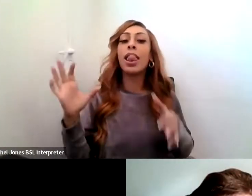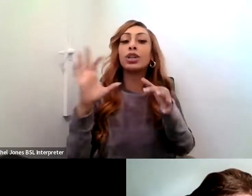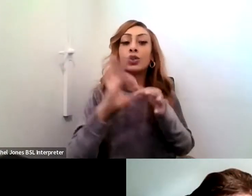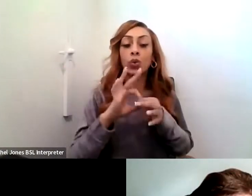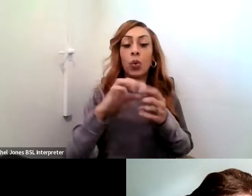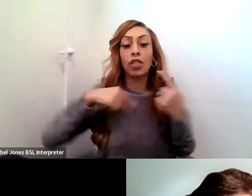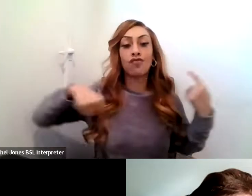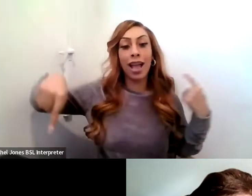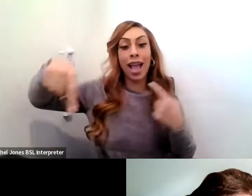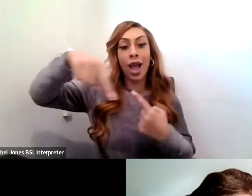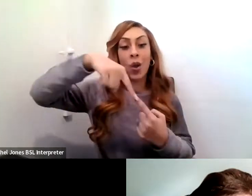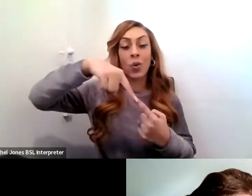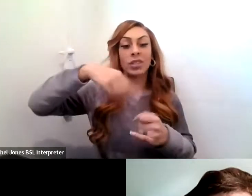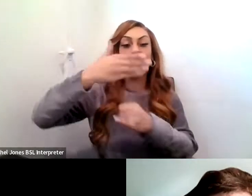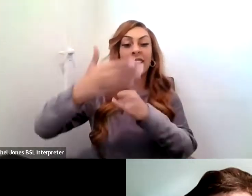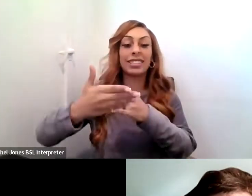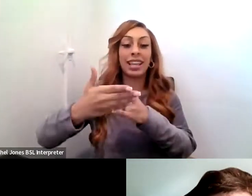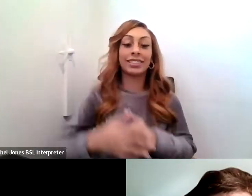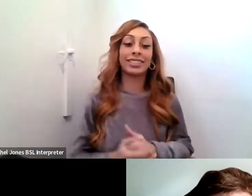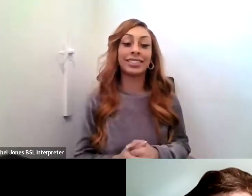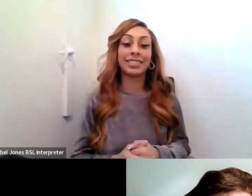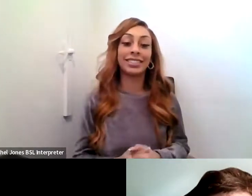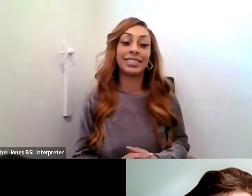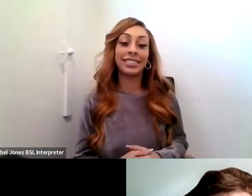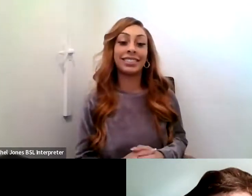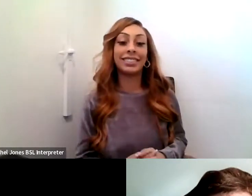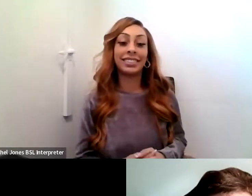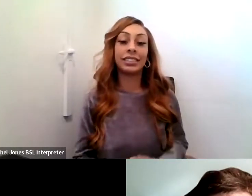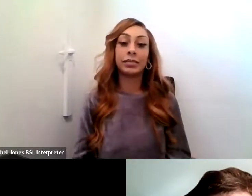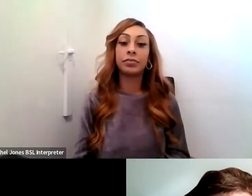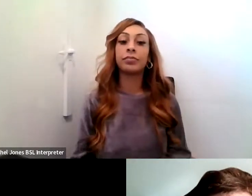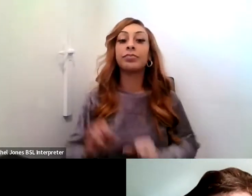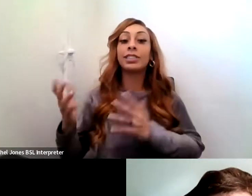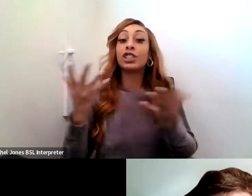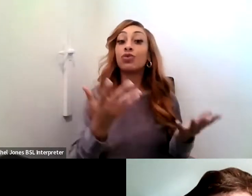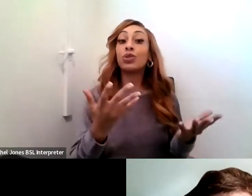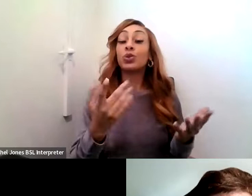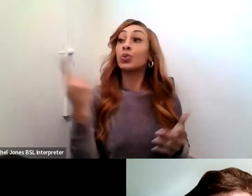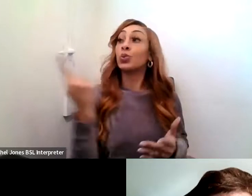so we'll move straight ahead to our next speaker. I'm going to introduce Jamie Hale,